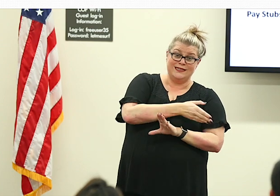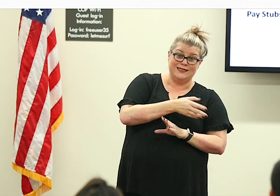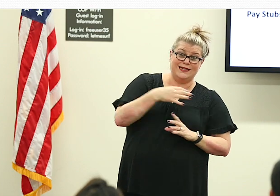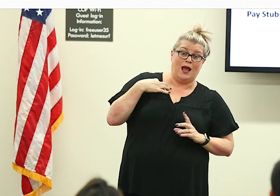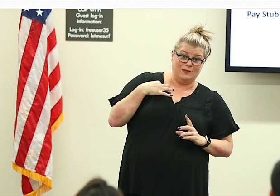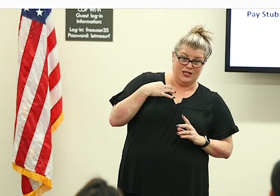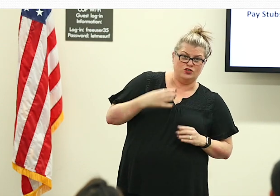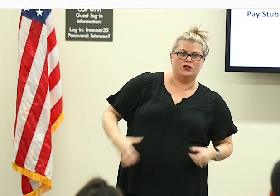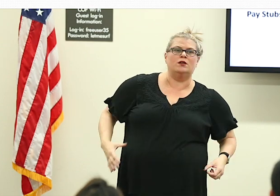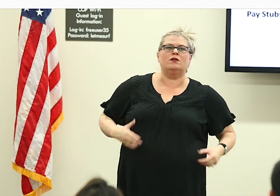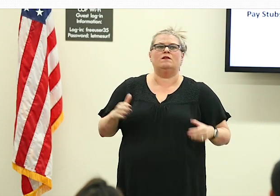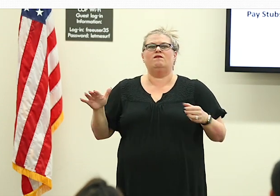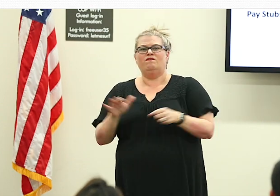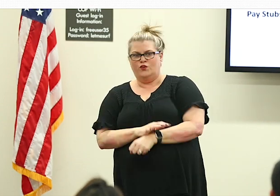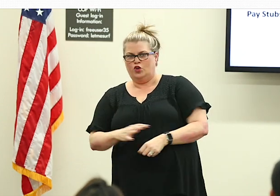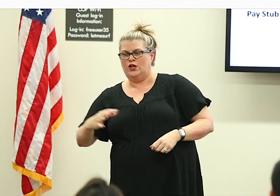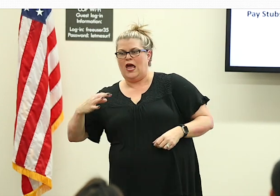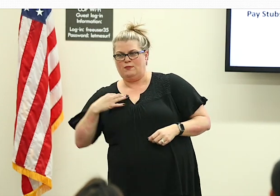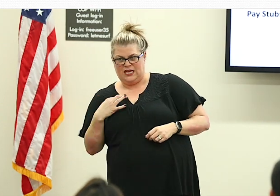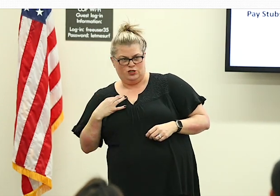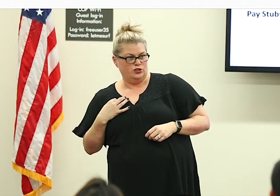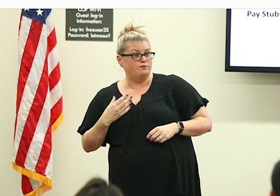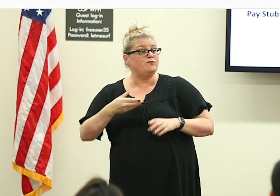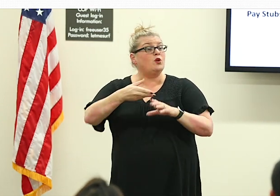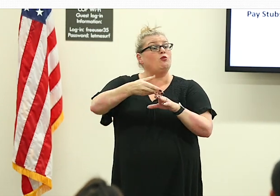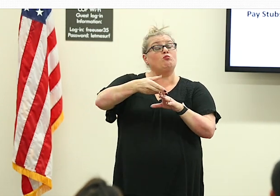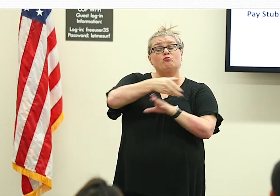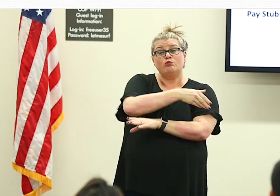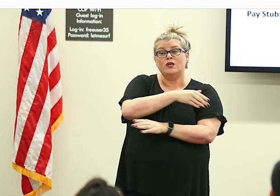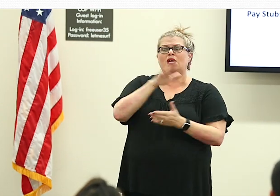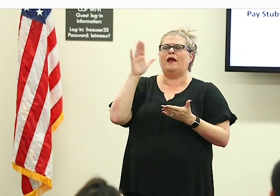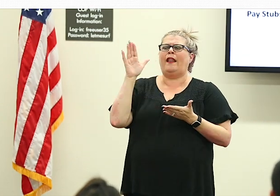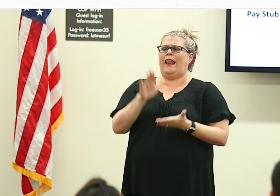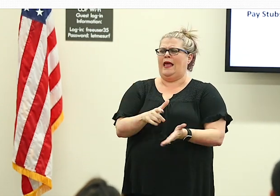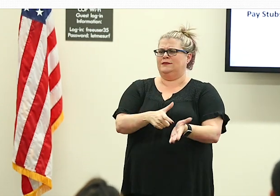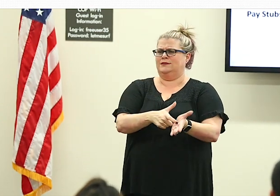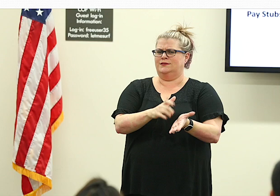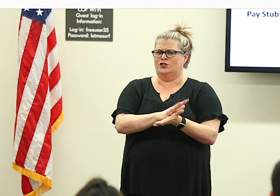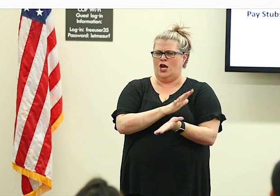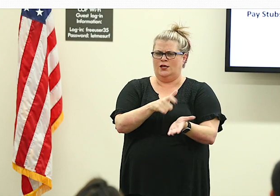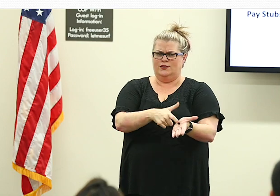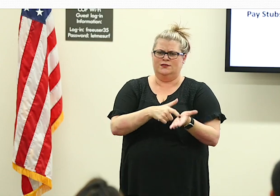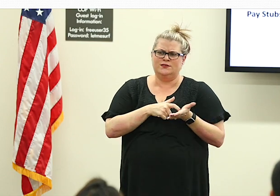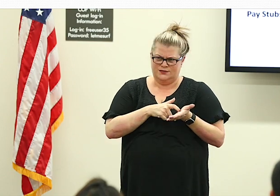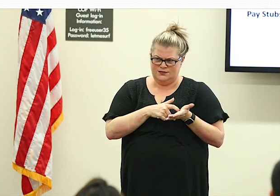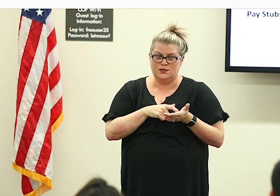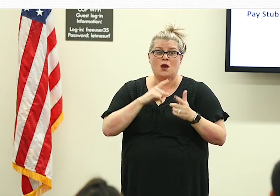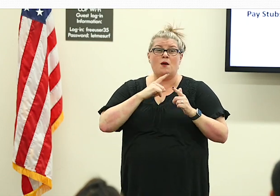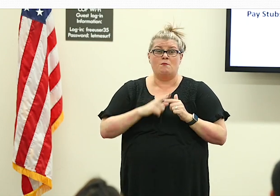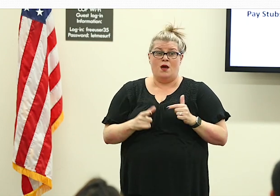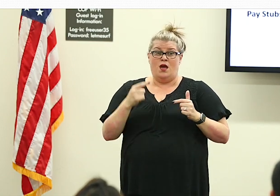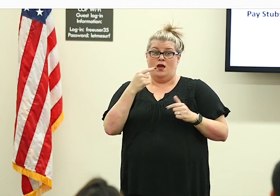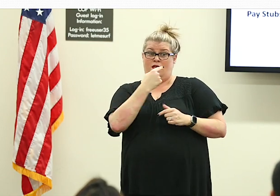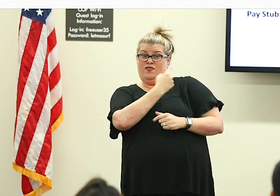So pre-application requires a lot less documentation, but the income documentation we're looking at here is if you make it